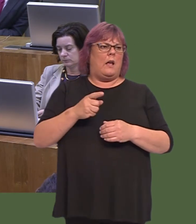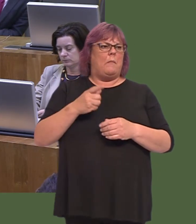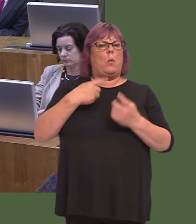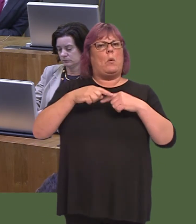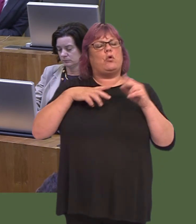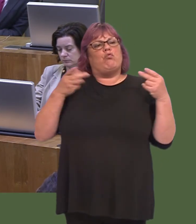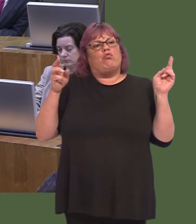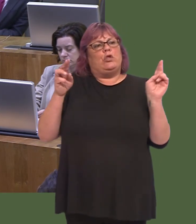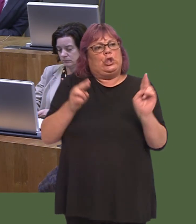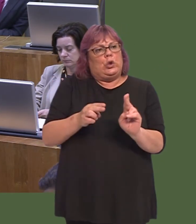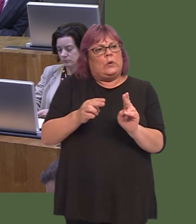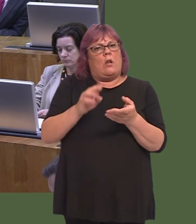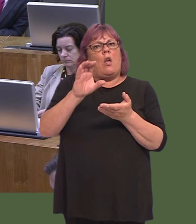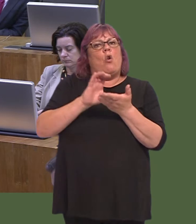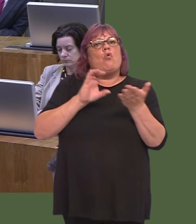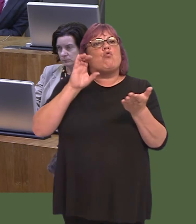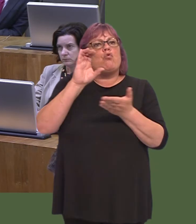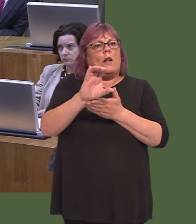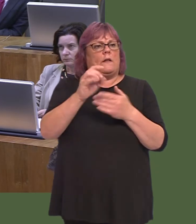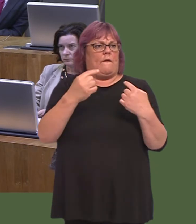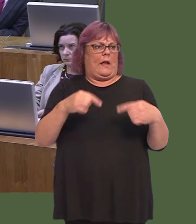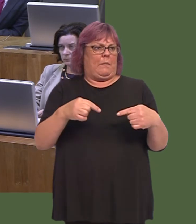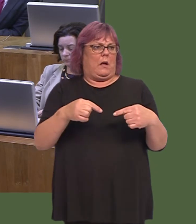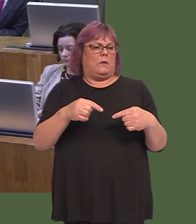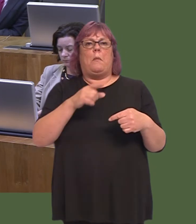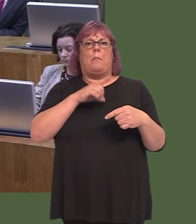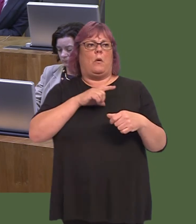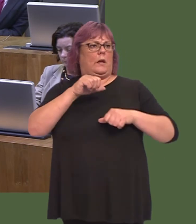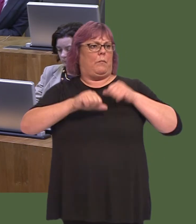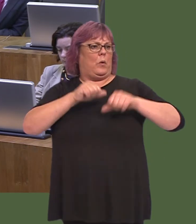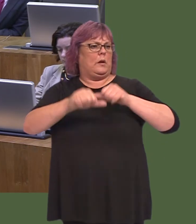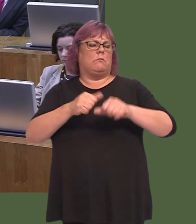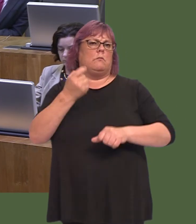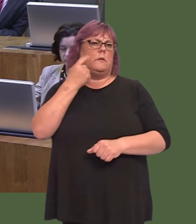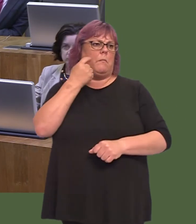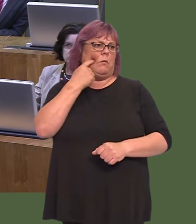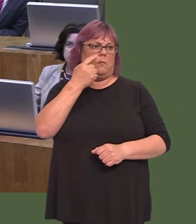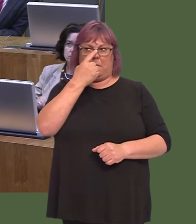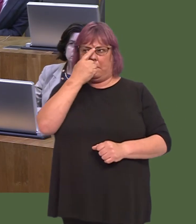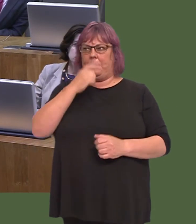is looking at slimming down, potentially, the number of grants that are available and simplifying the way in which they're applied for.